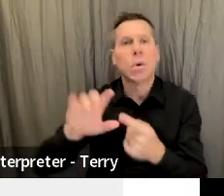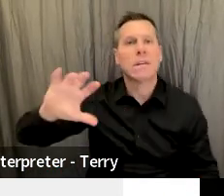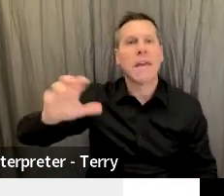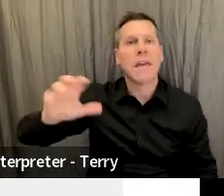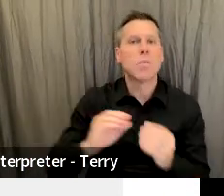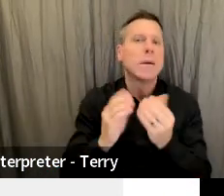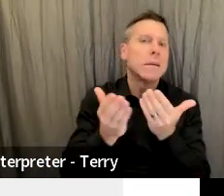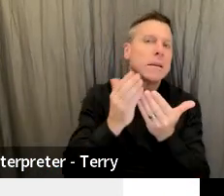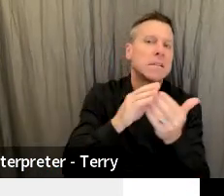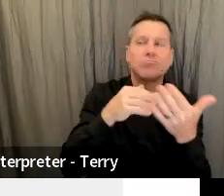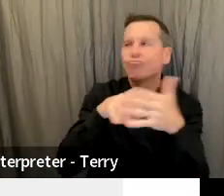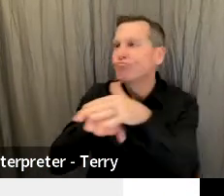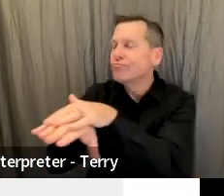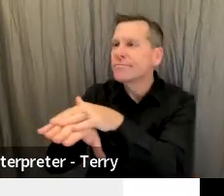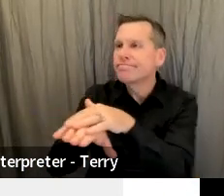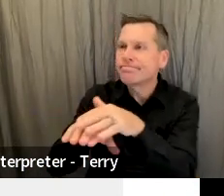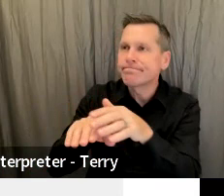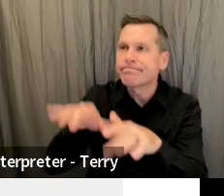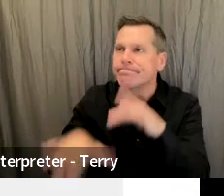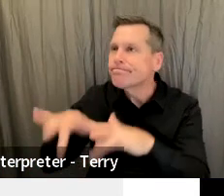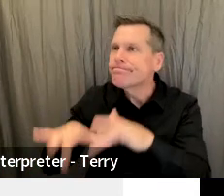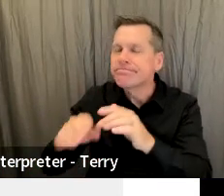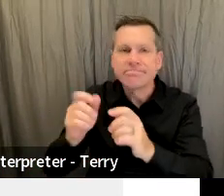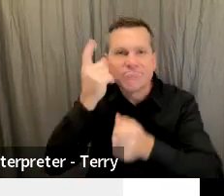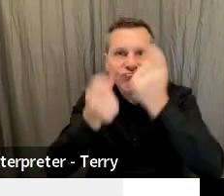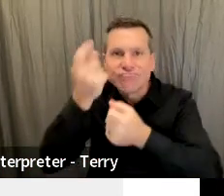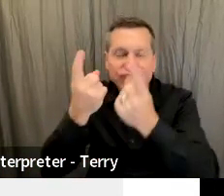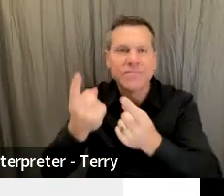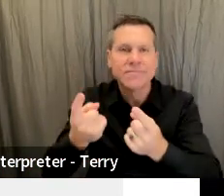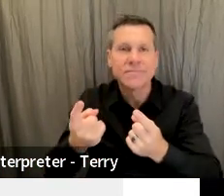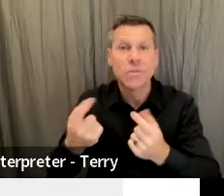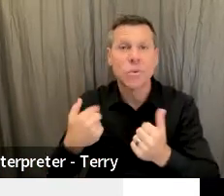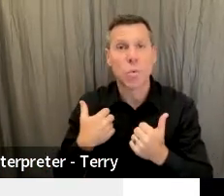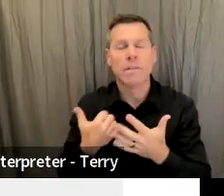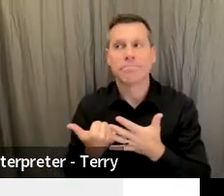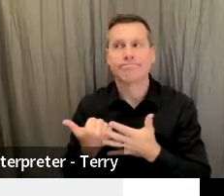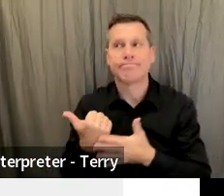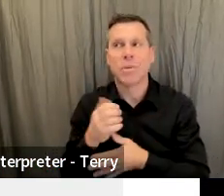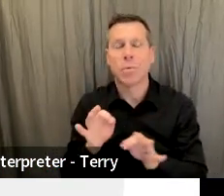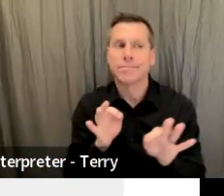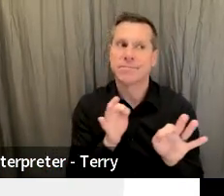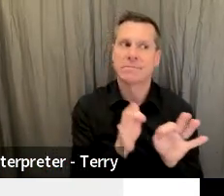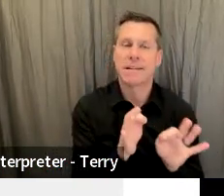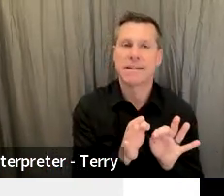really arose and became a priority for a lot of us. And in speaking to my colleagues that are going back to campus